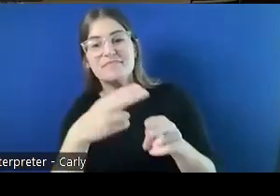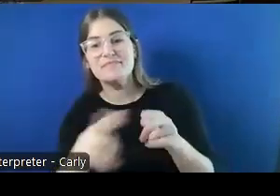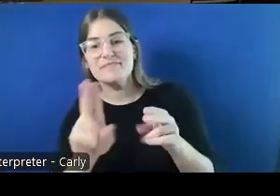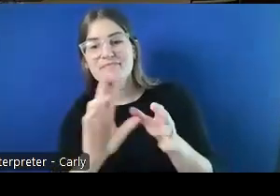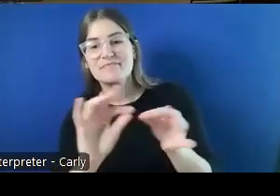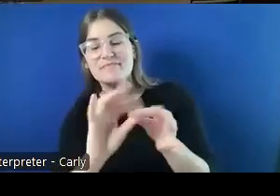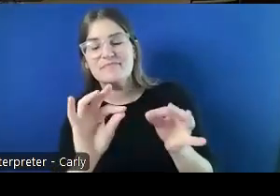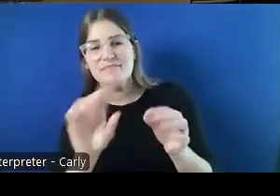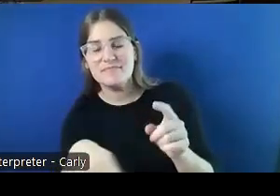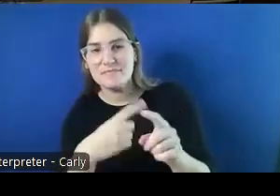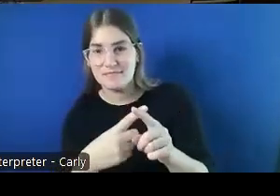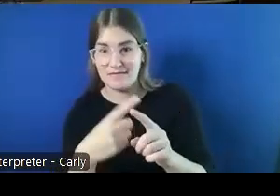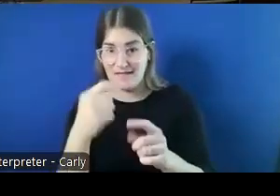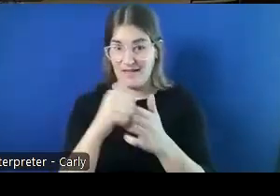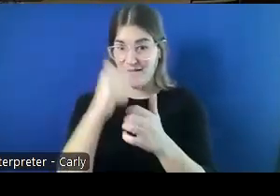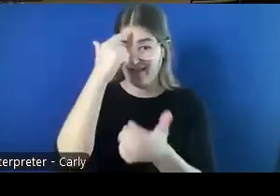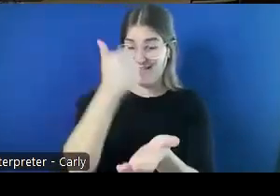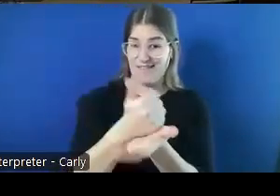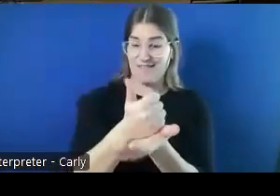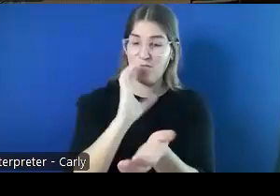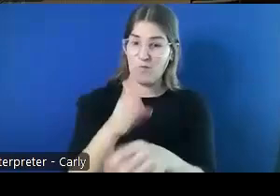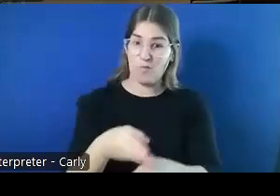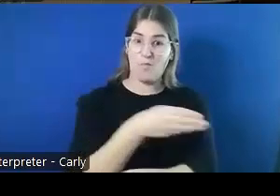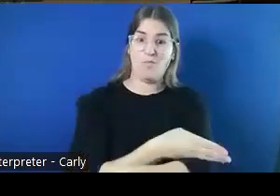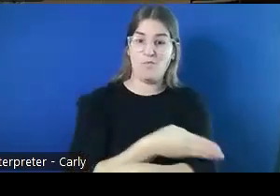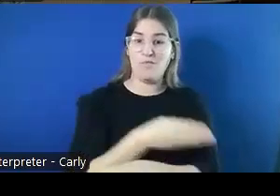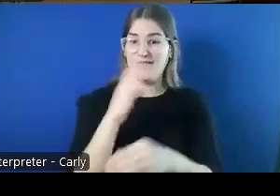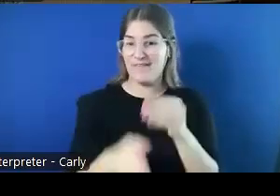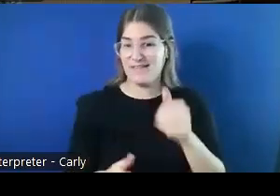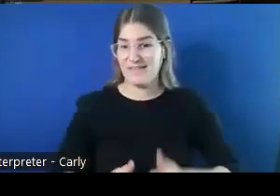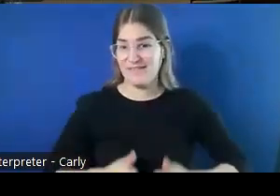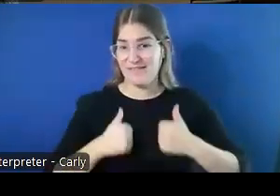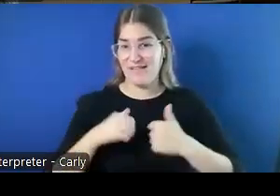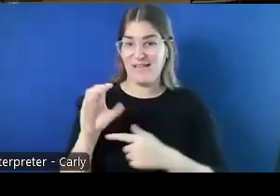intervention might improve end of life outcomes for patients and and how they manage cancer